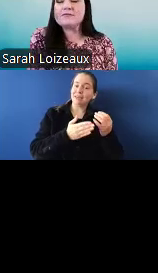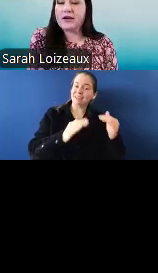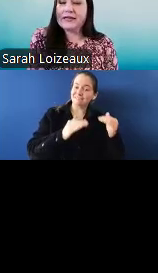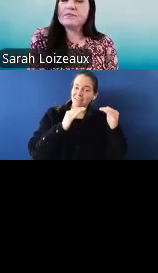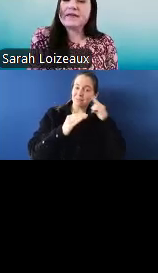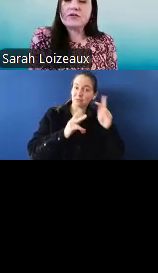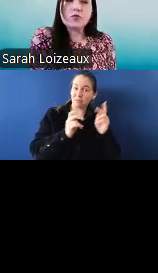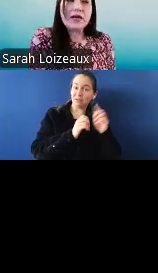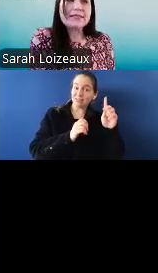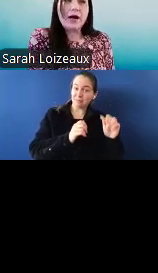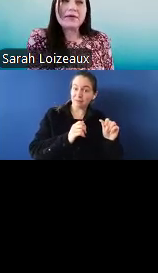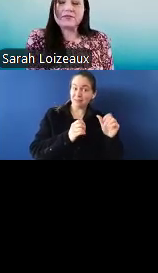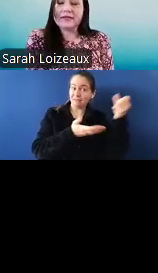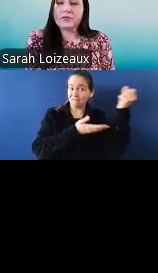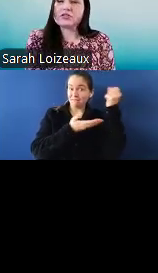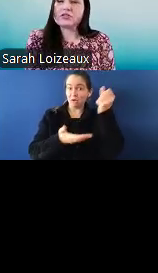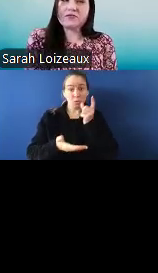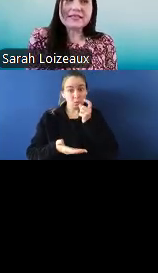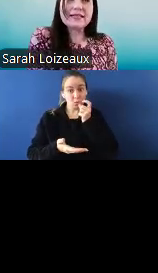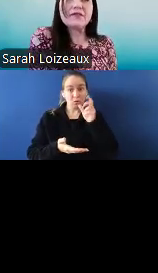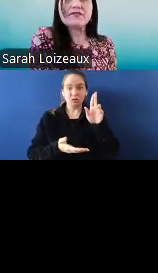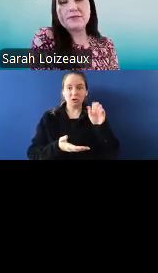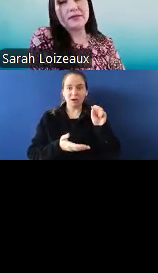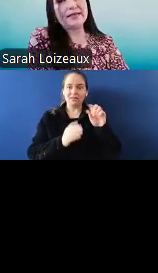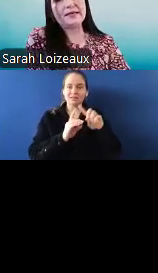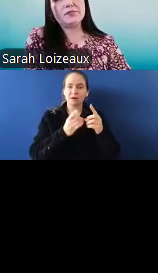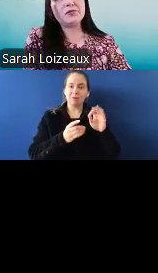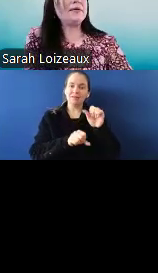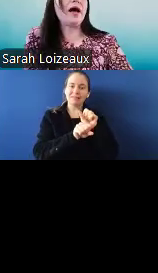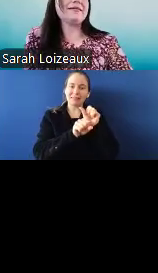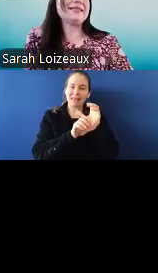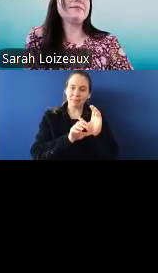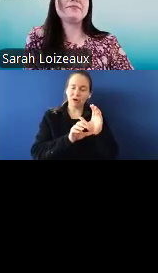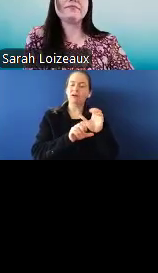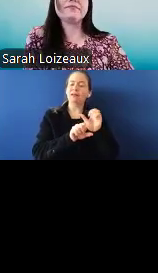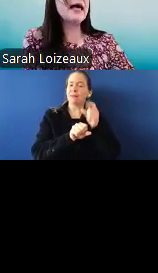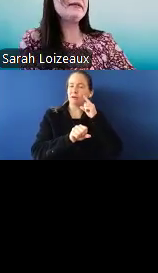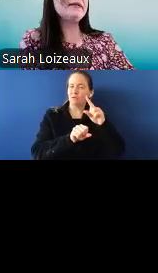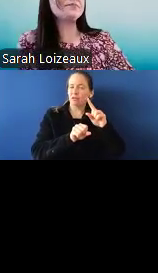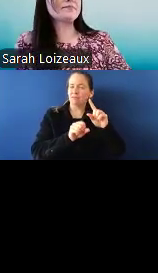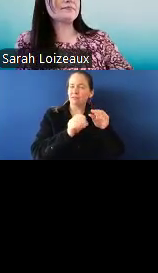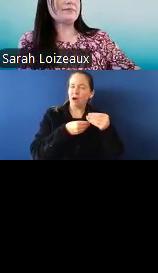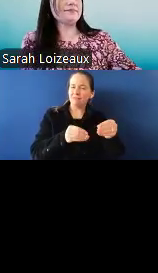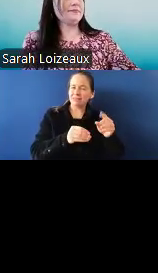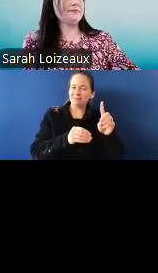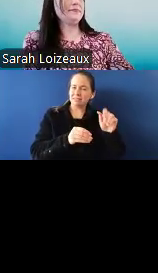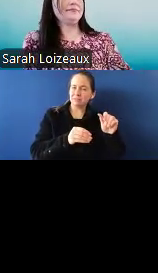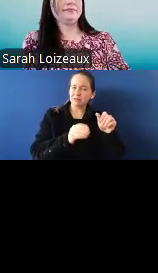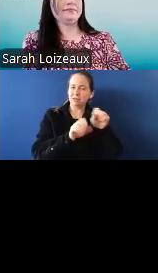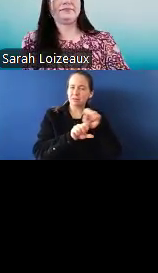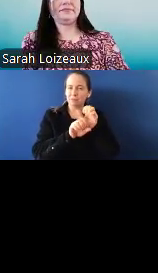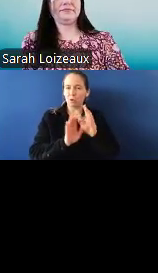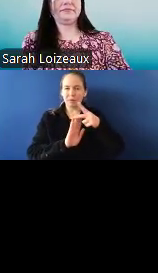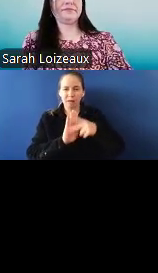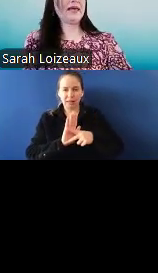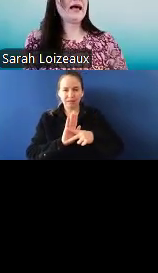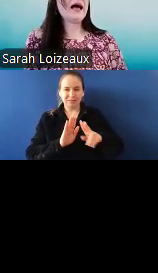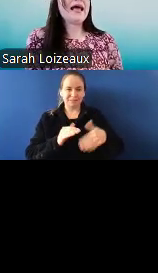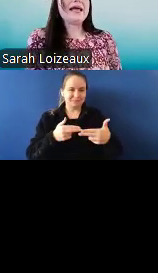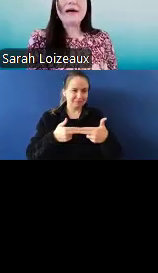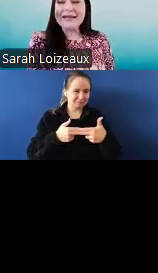funded by the US Department of Labor's Office of Disability Employment Policy. Next slide. And my